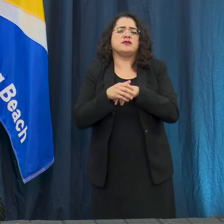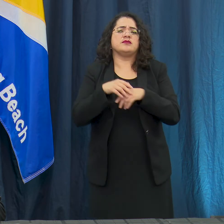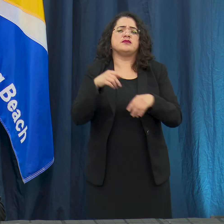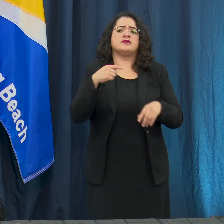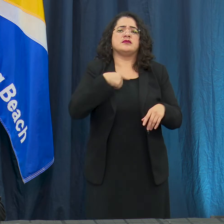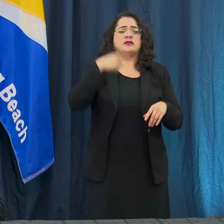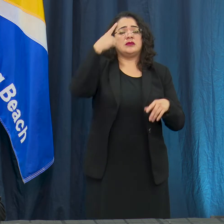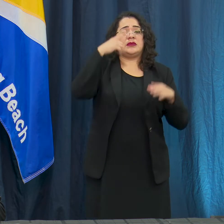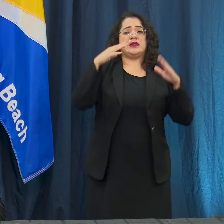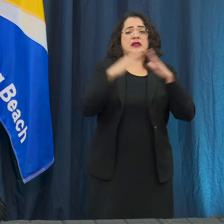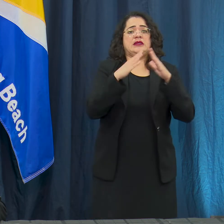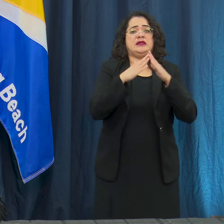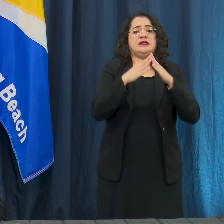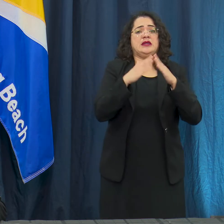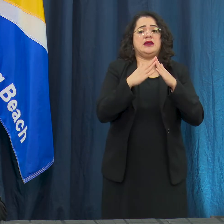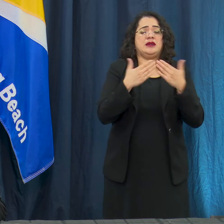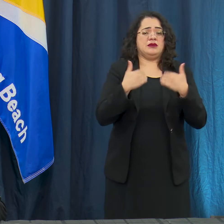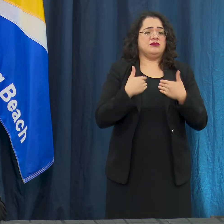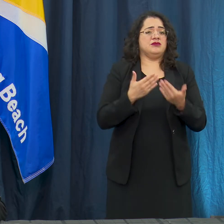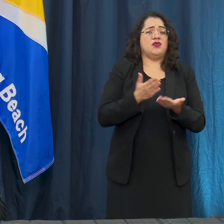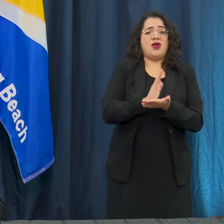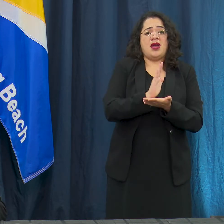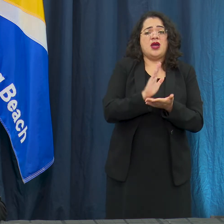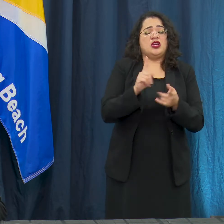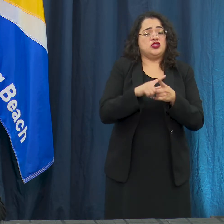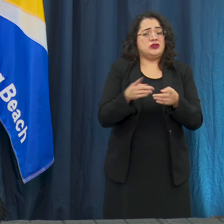reserves the right to pull back if we need to but we just don't want to do